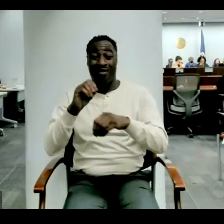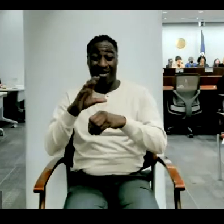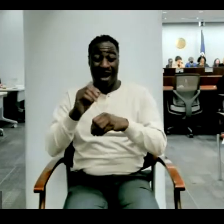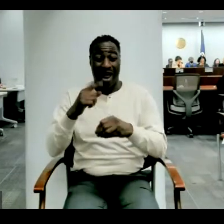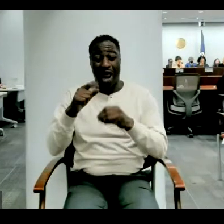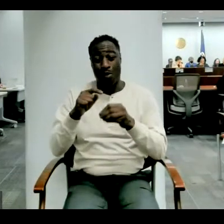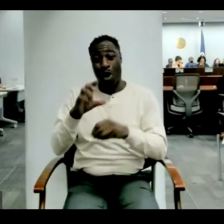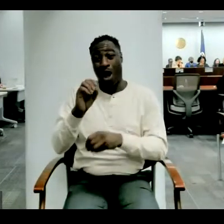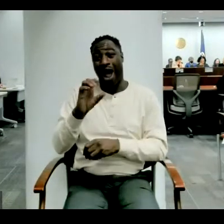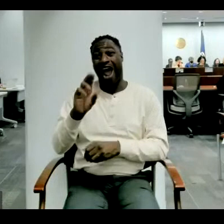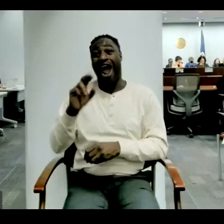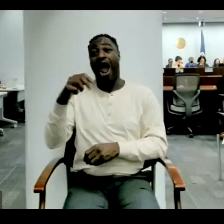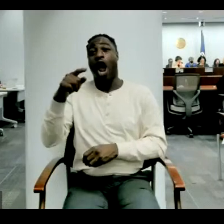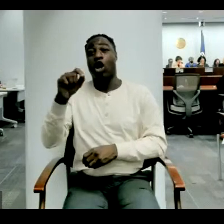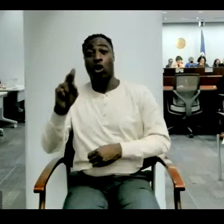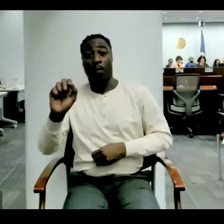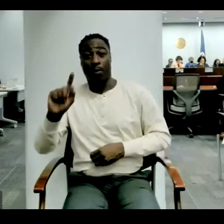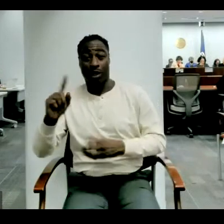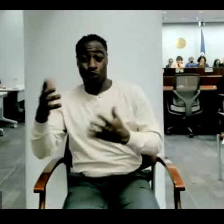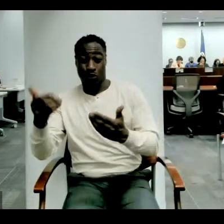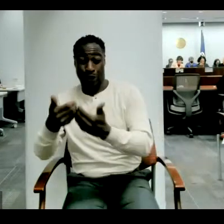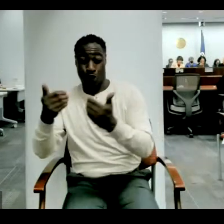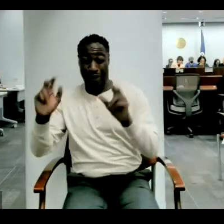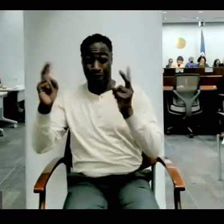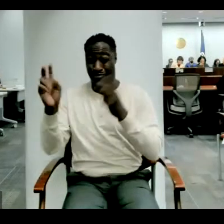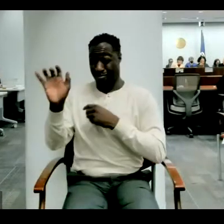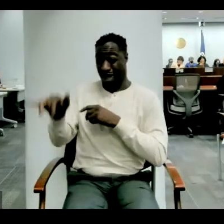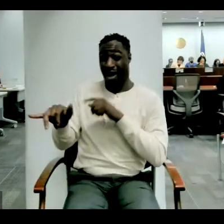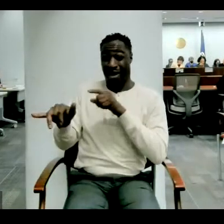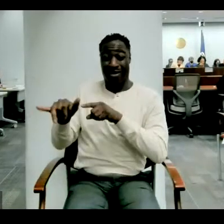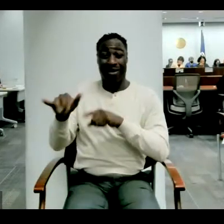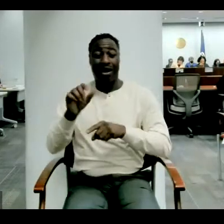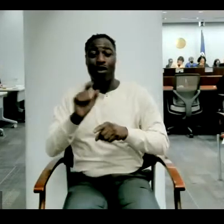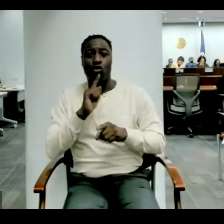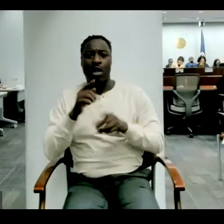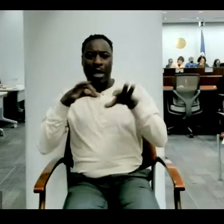occupational segregation and um to really um explain to employers